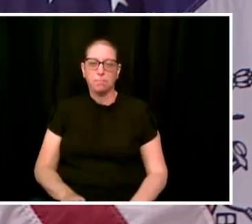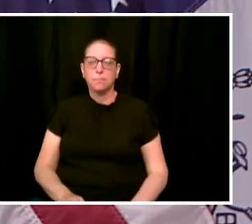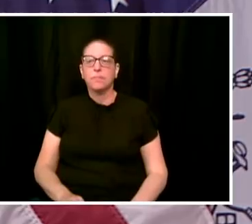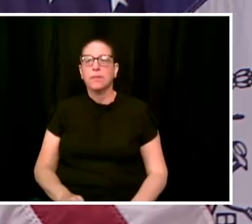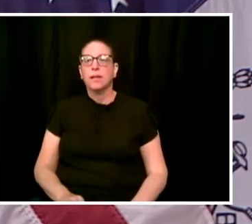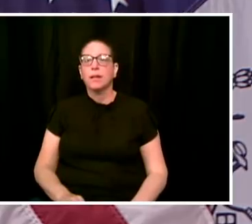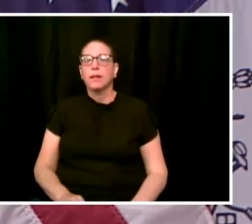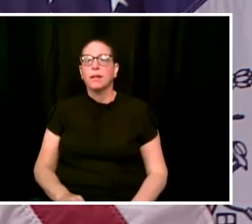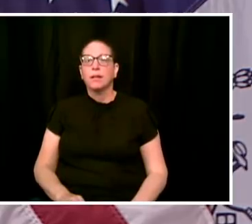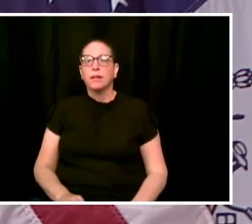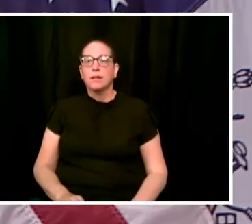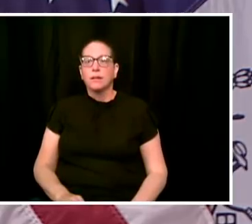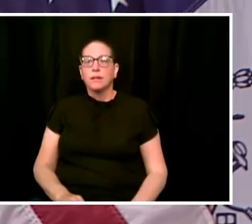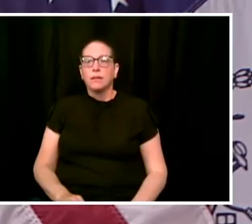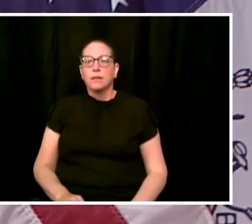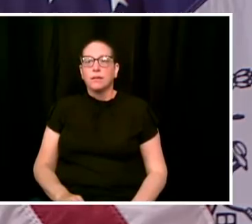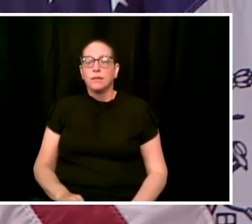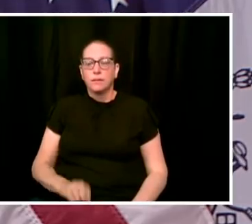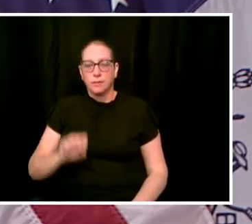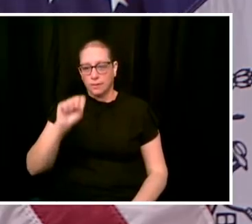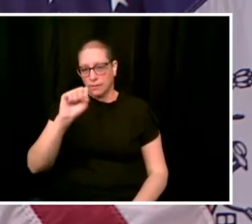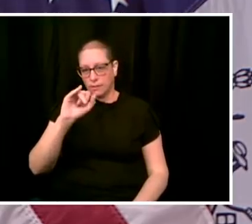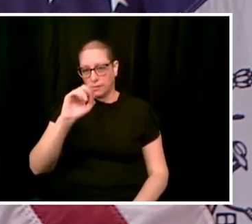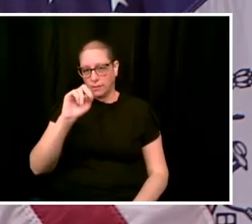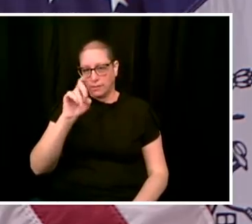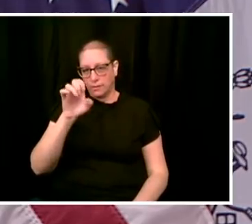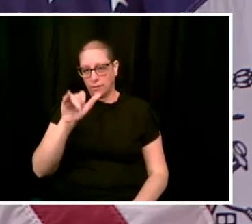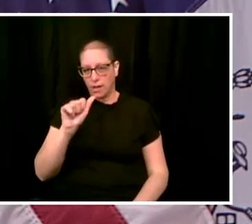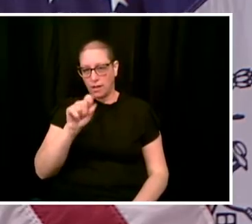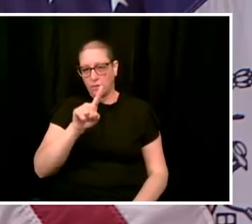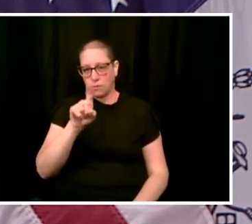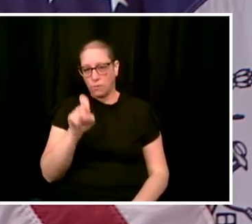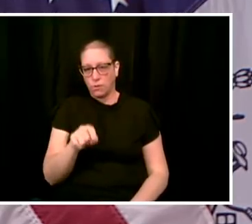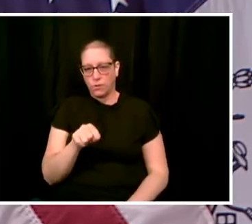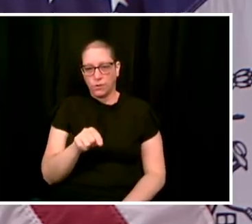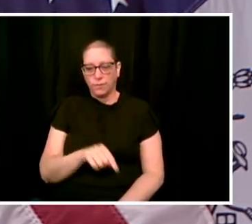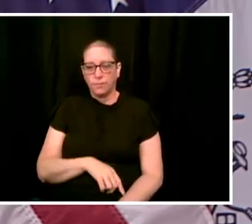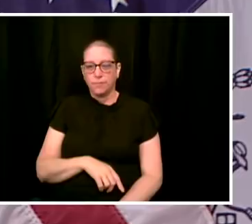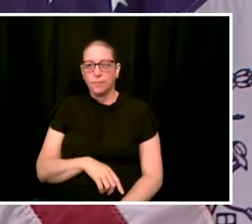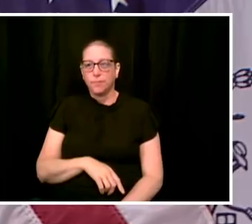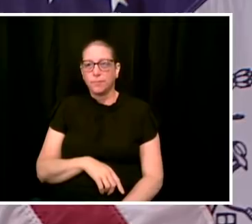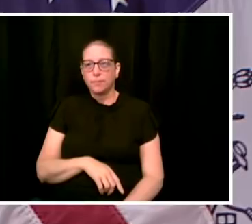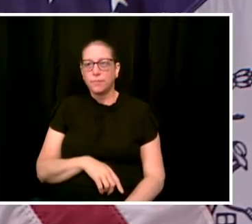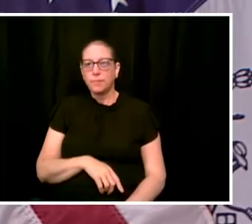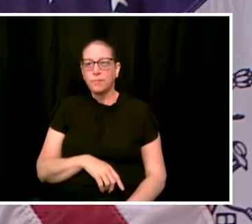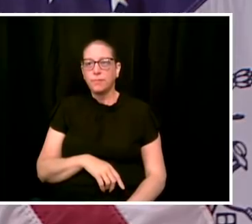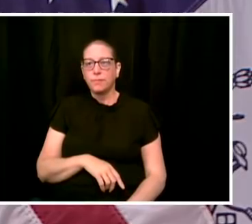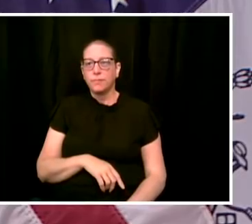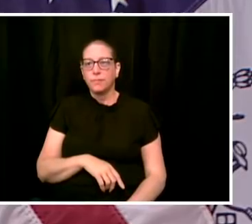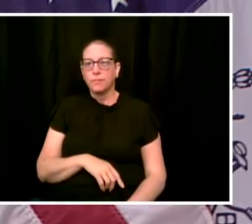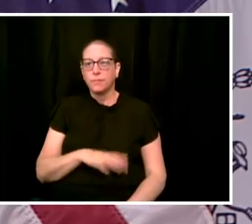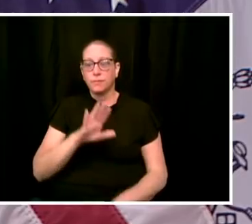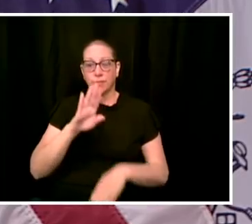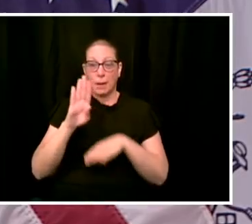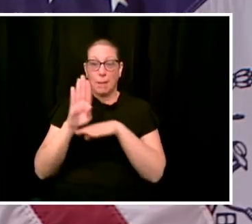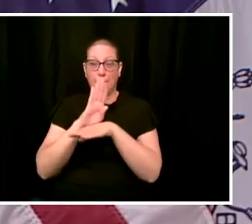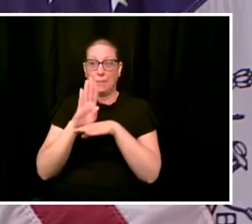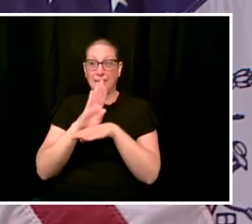NEXT WE HAVE SYDNEY FROM THE STATEN ISLAND ADVANCE.